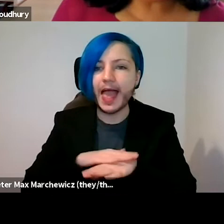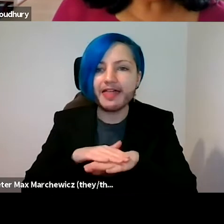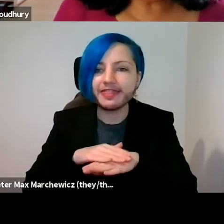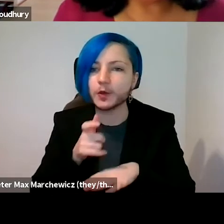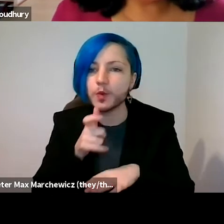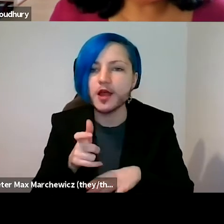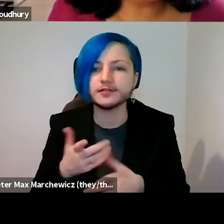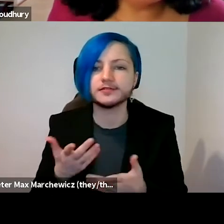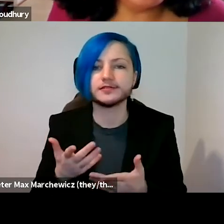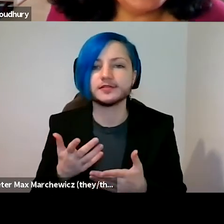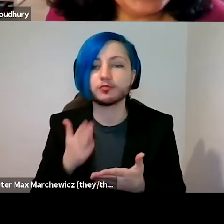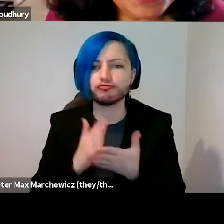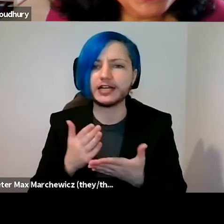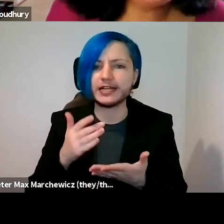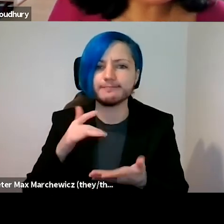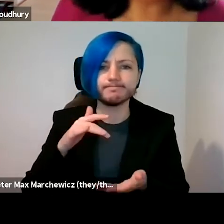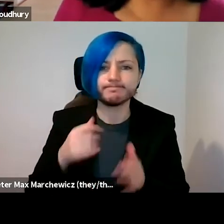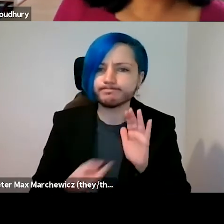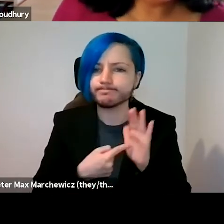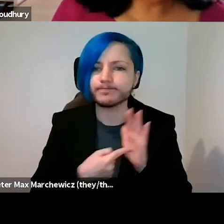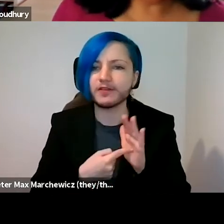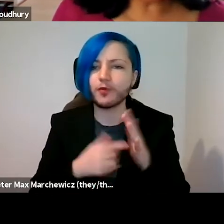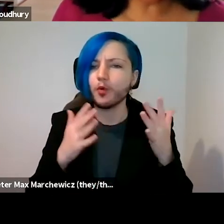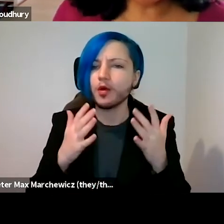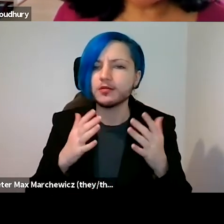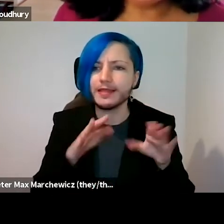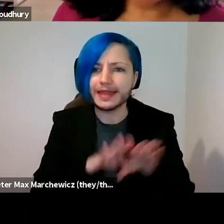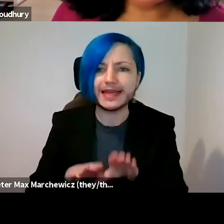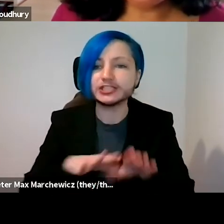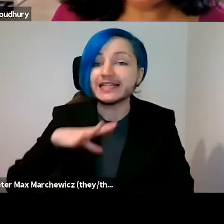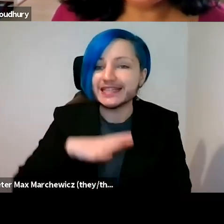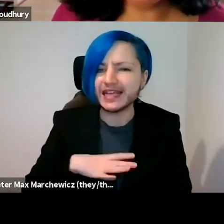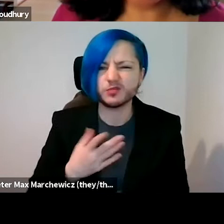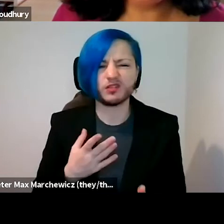So how was it at the center of the nation's needs? Yes. During the early decades of the 19th century,